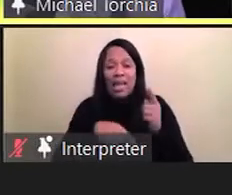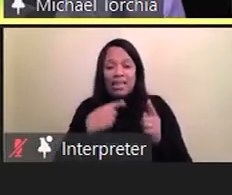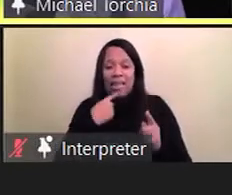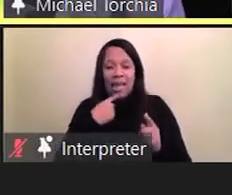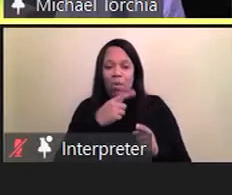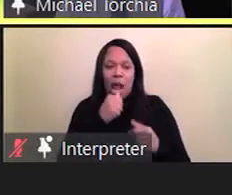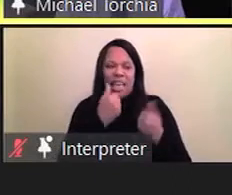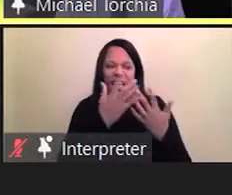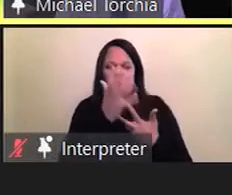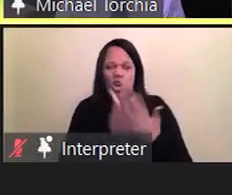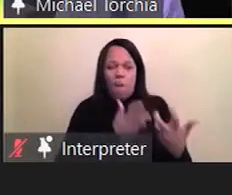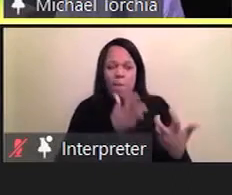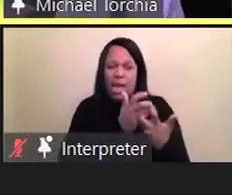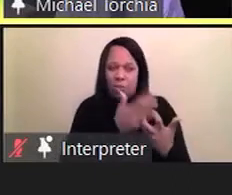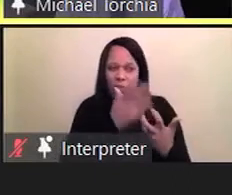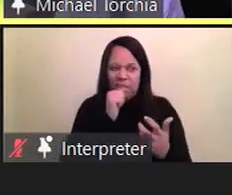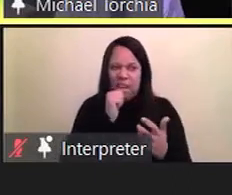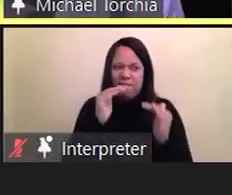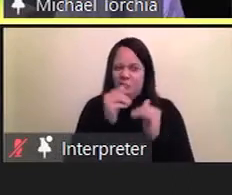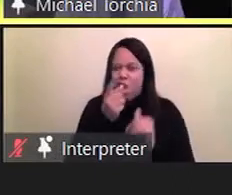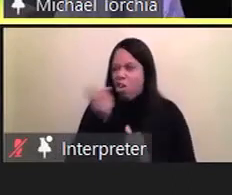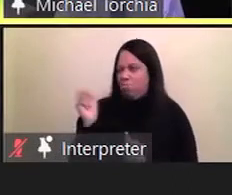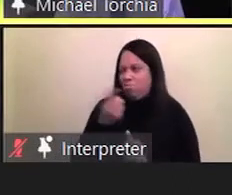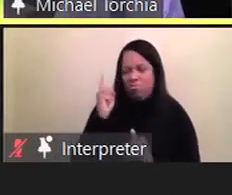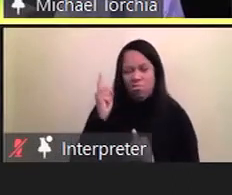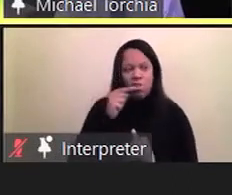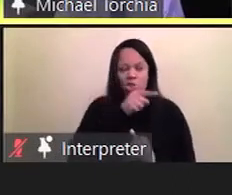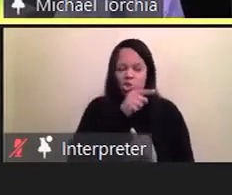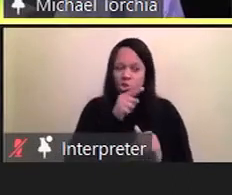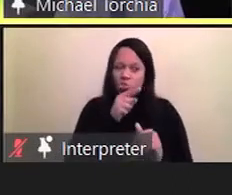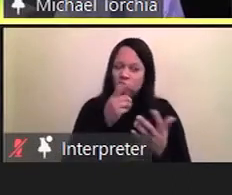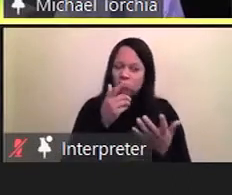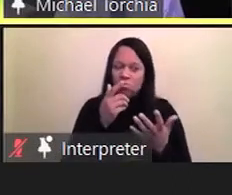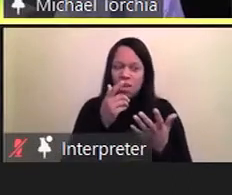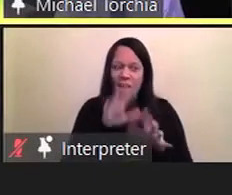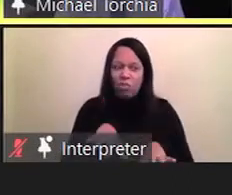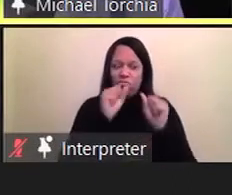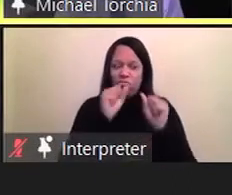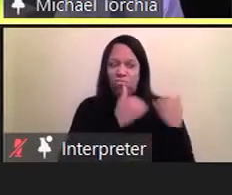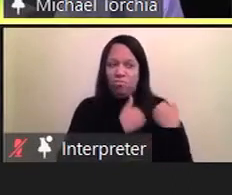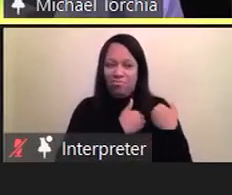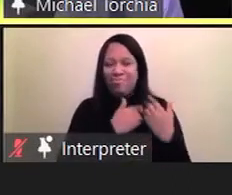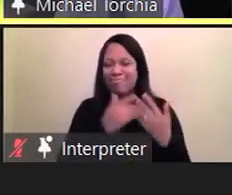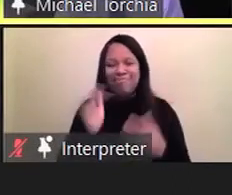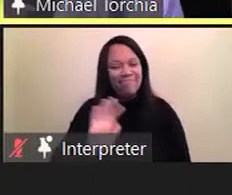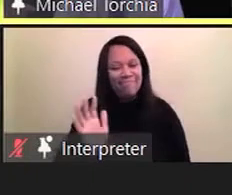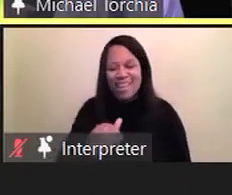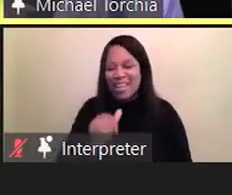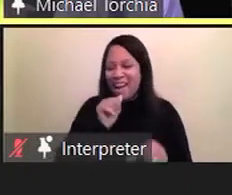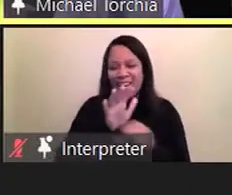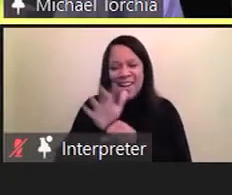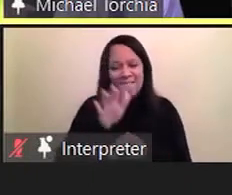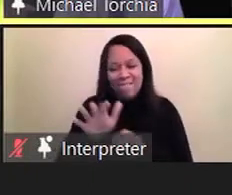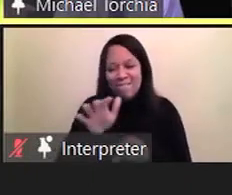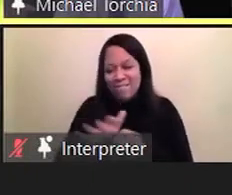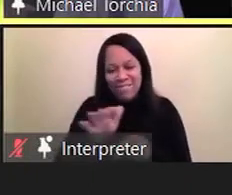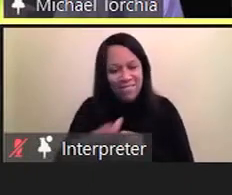to pick up your job, sorry. That's not enough. That's not considered to be an undue hardship.